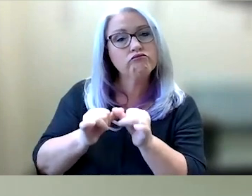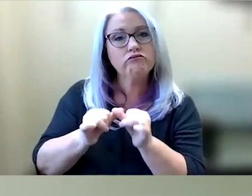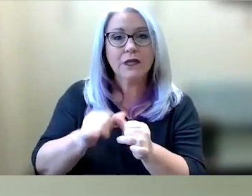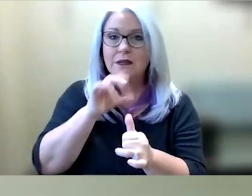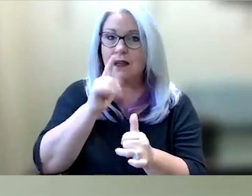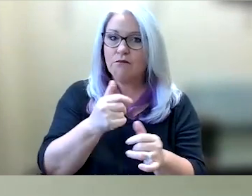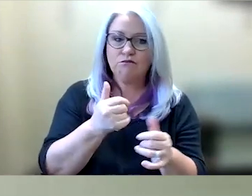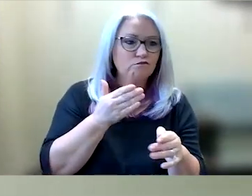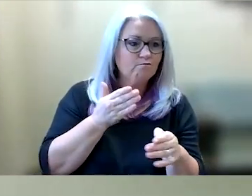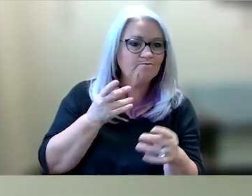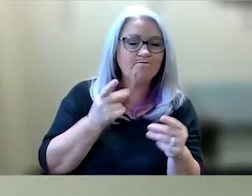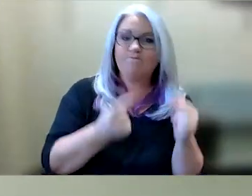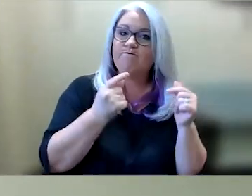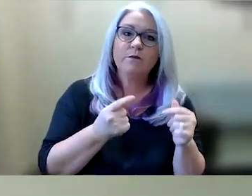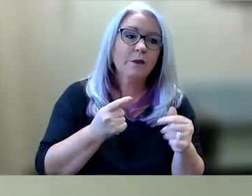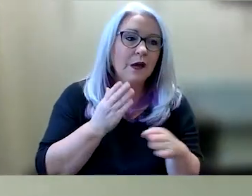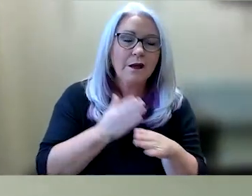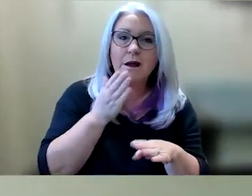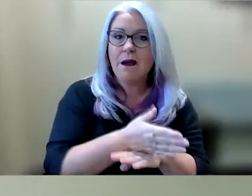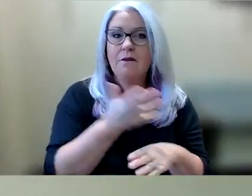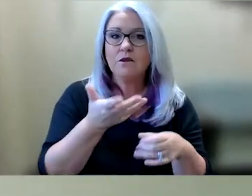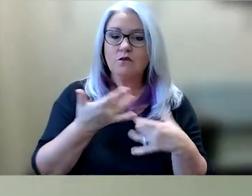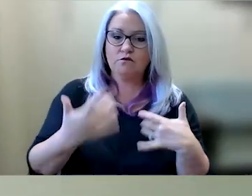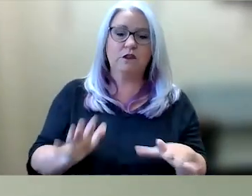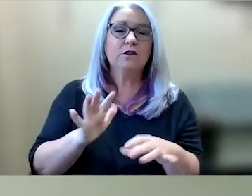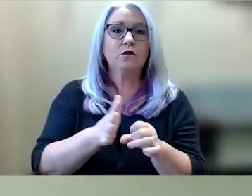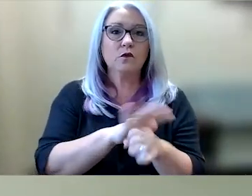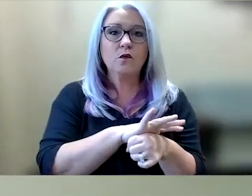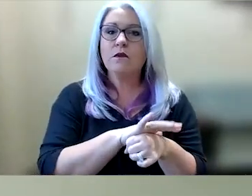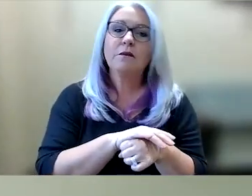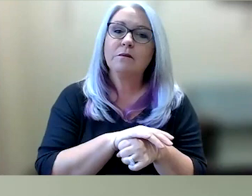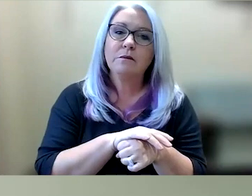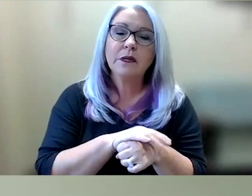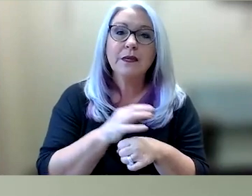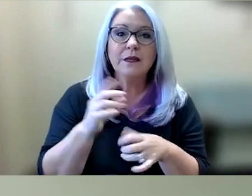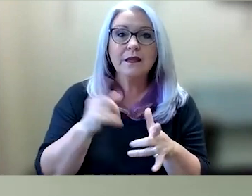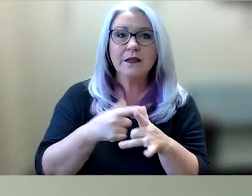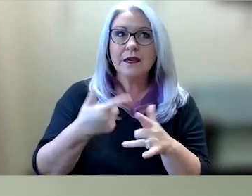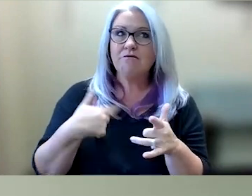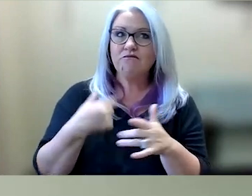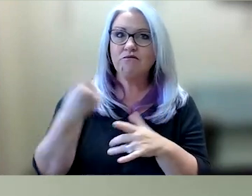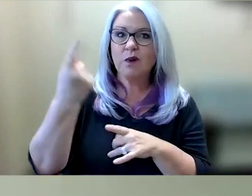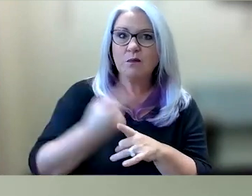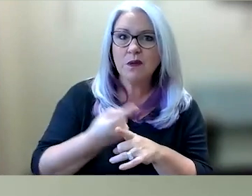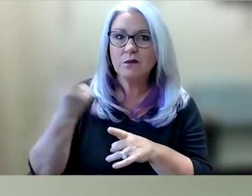recovery of your initial infection and then symptoms pop up a month or two after you have